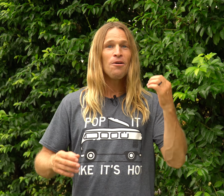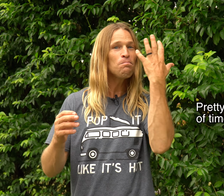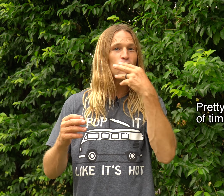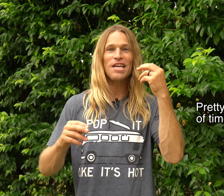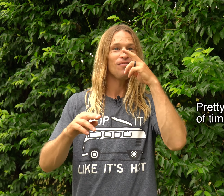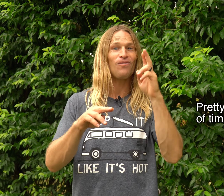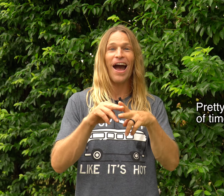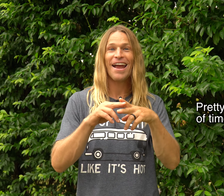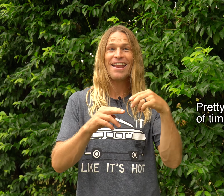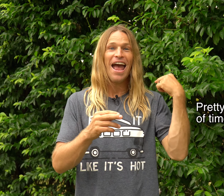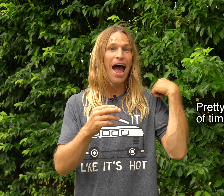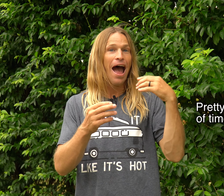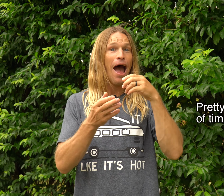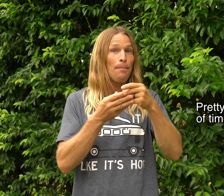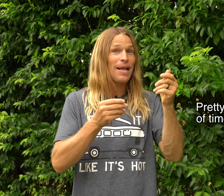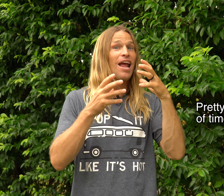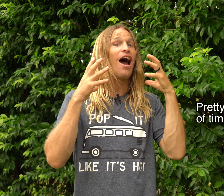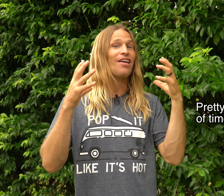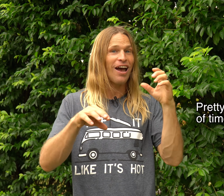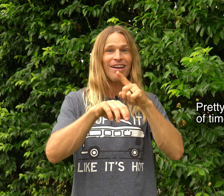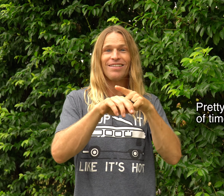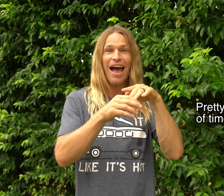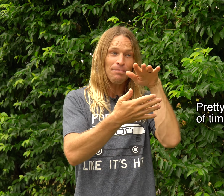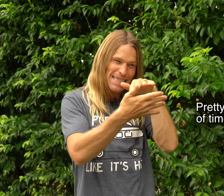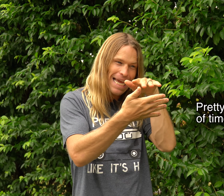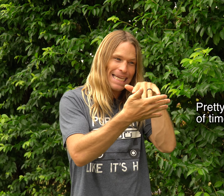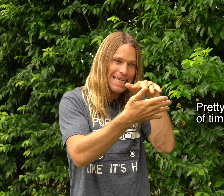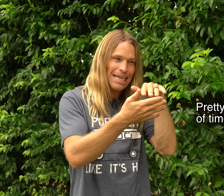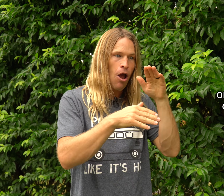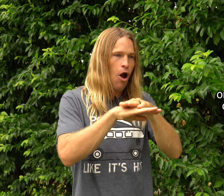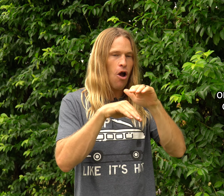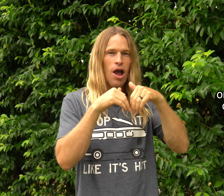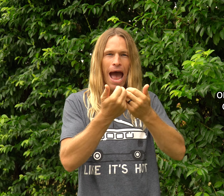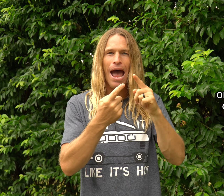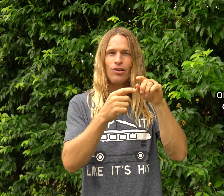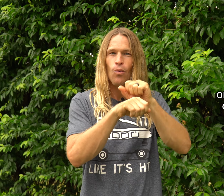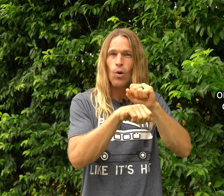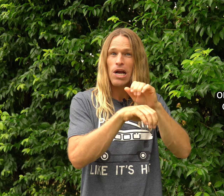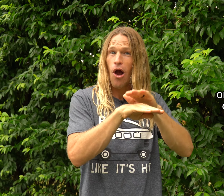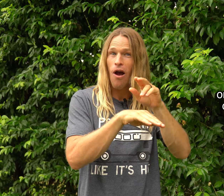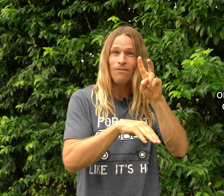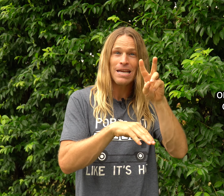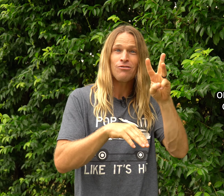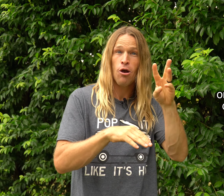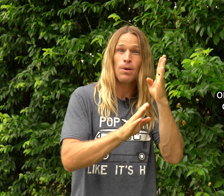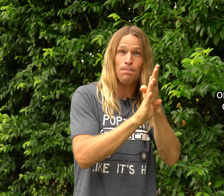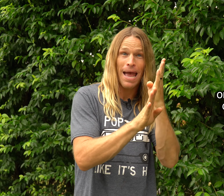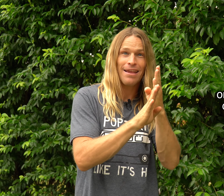Pretty fun! I spent a lot of time online studying on how to work on a VW bus